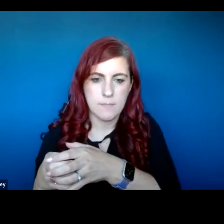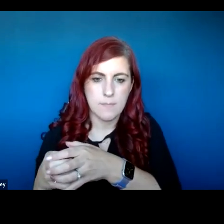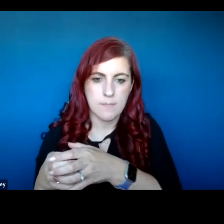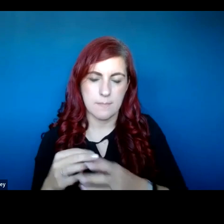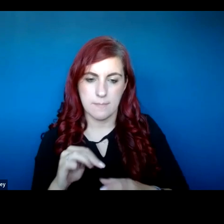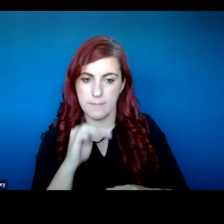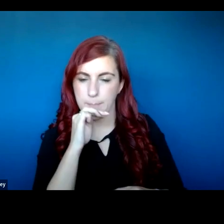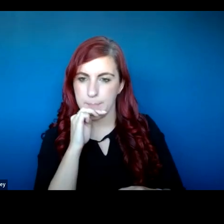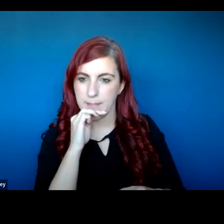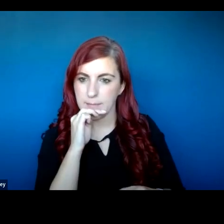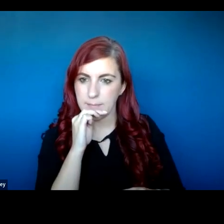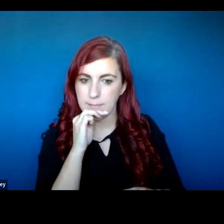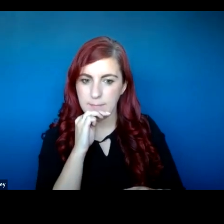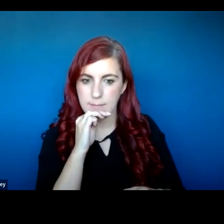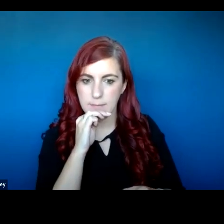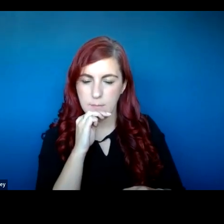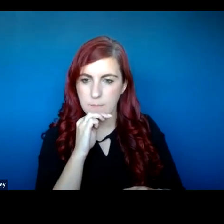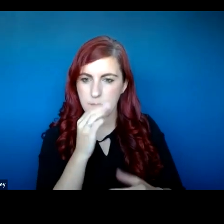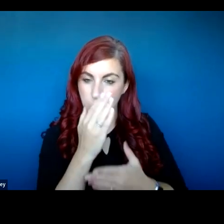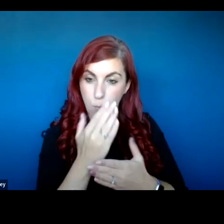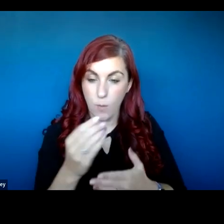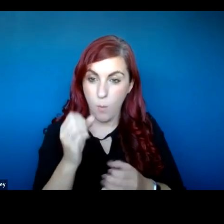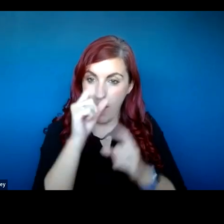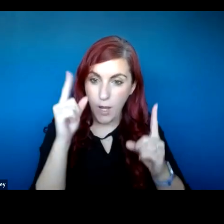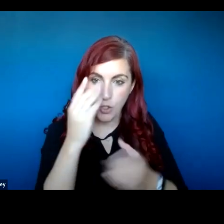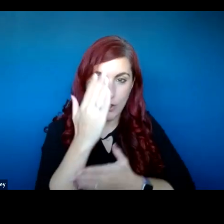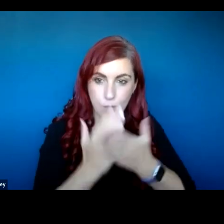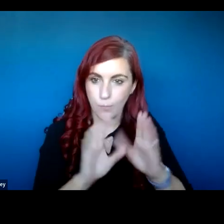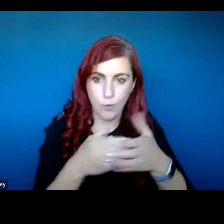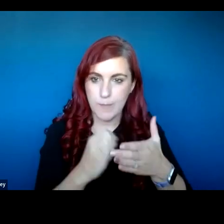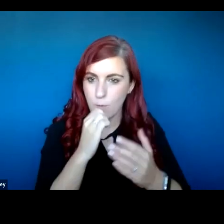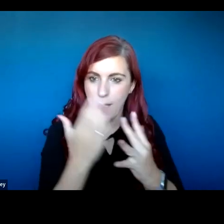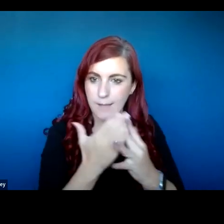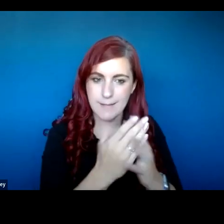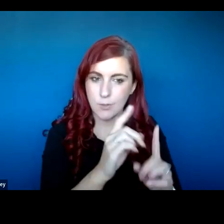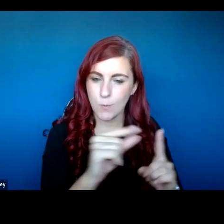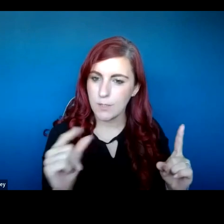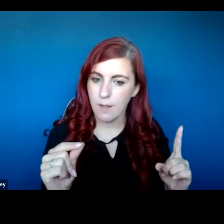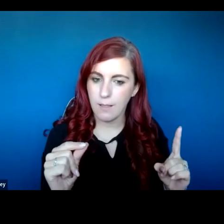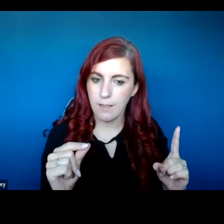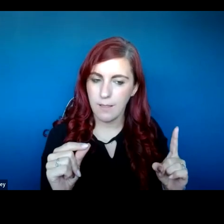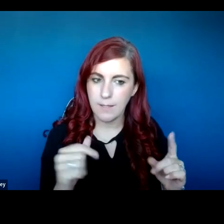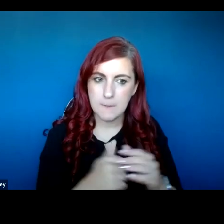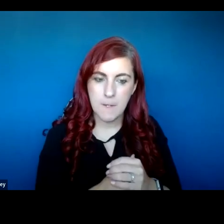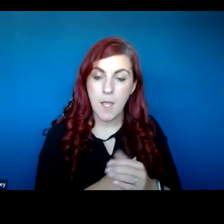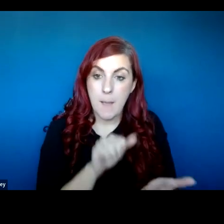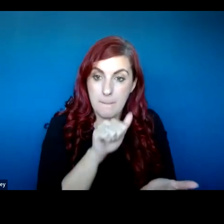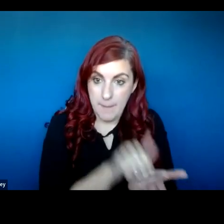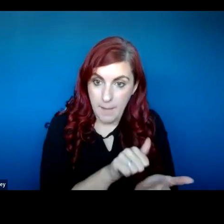address the digital divide. The paper version of the survey was an exact replica of the online survey.